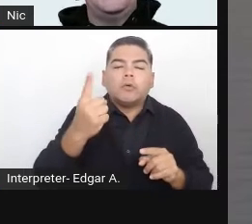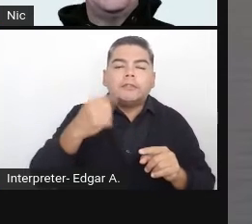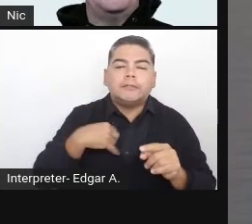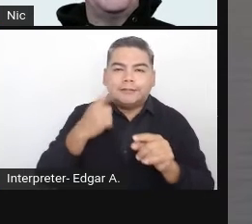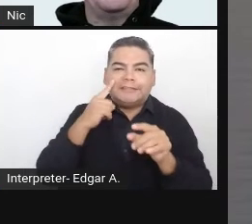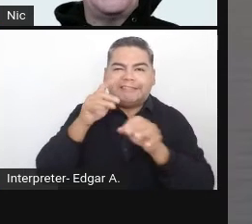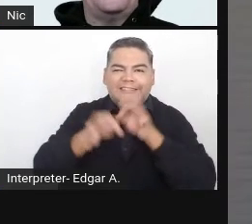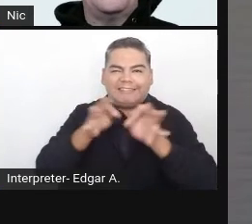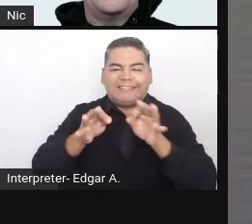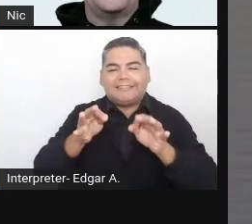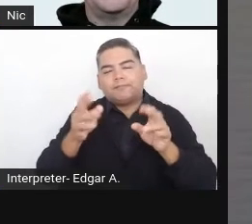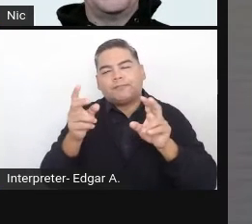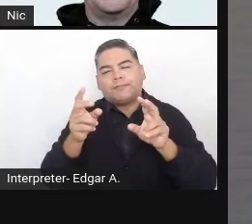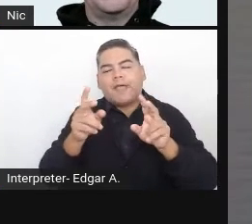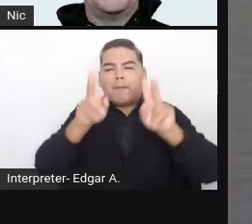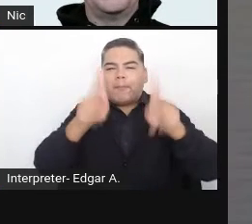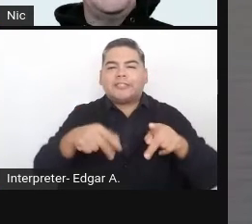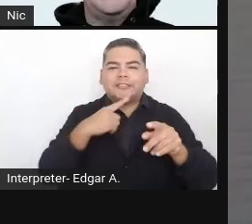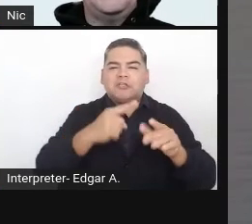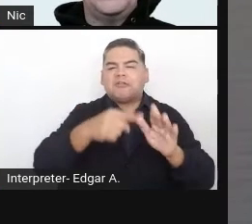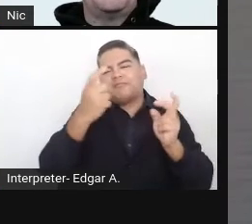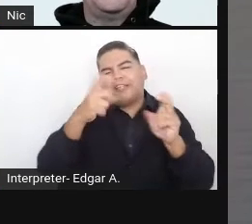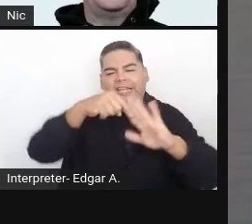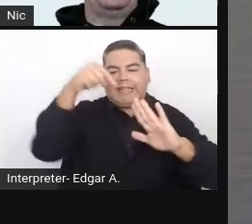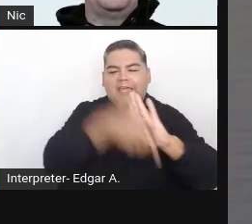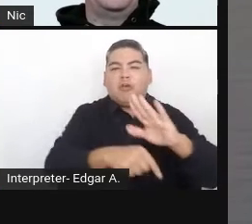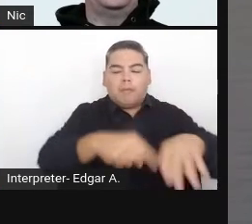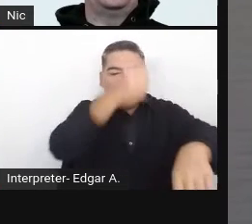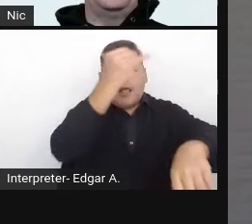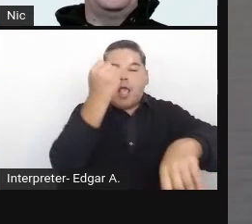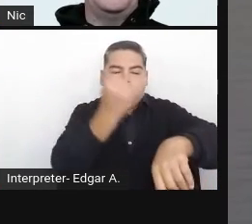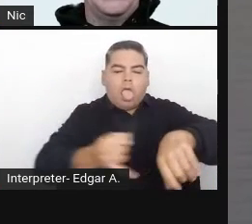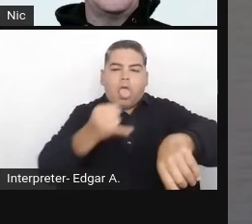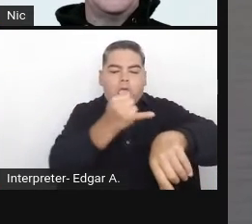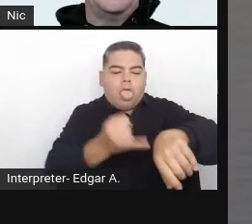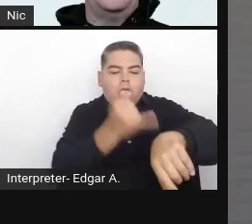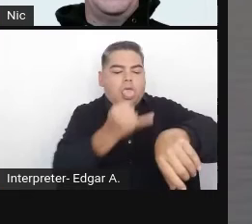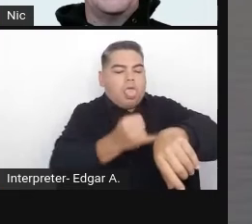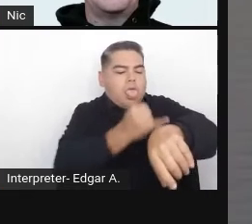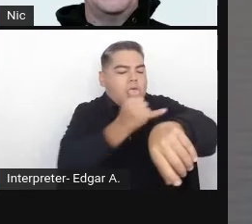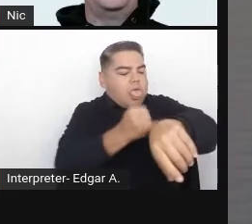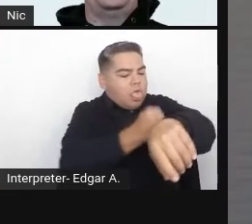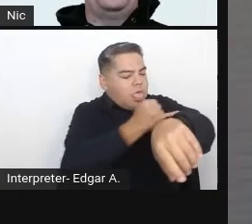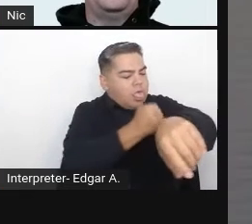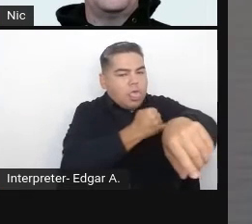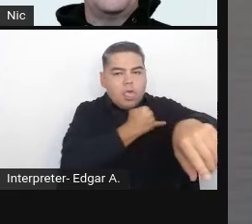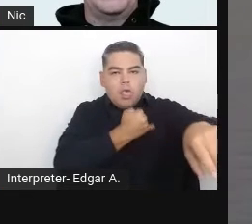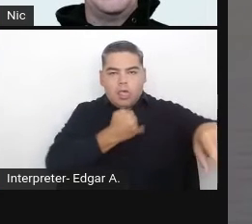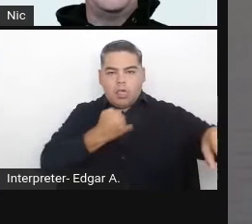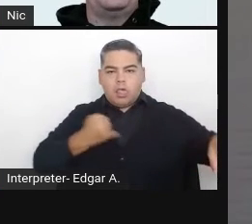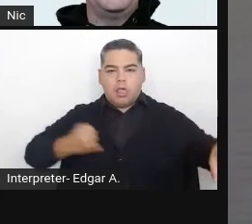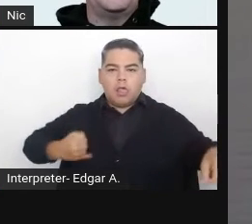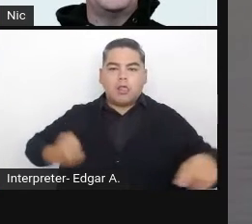Each time is a microaggression, and each experience builds upon the next and the next and the previous one and it becomes